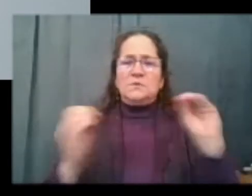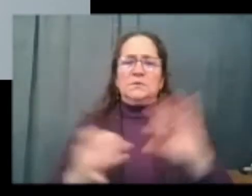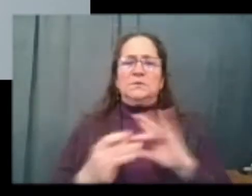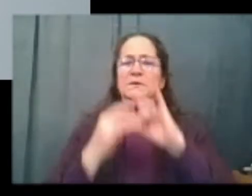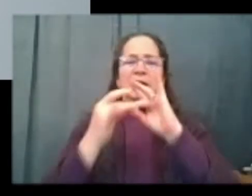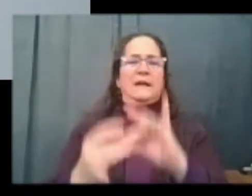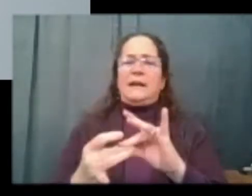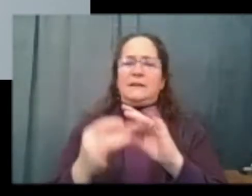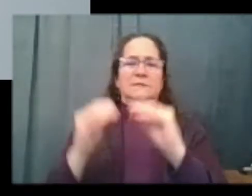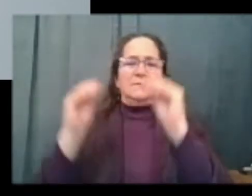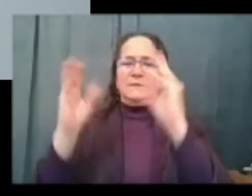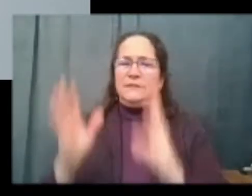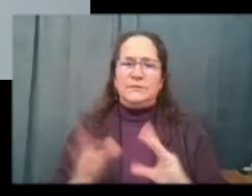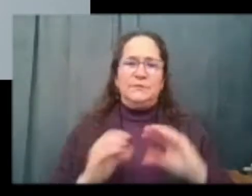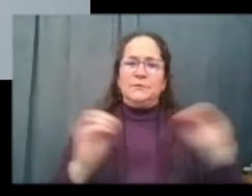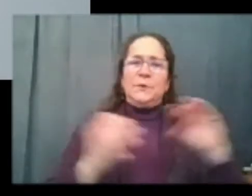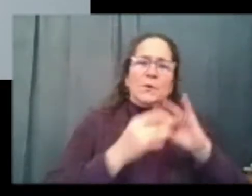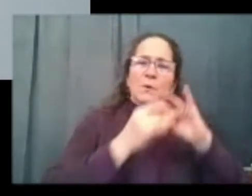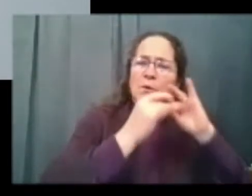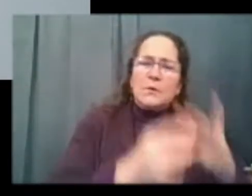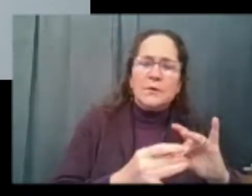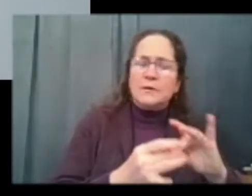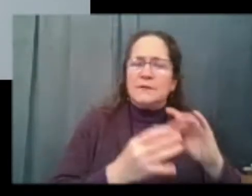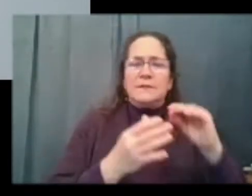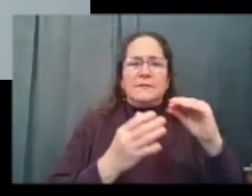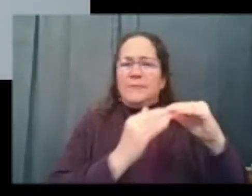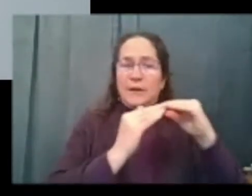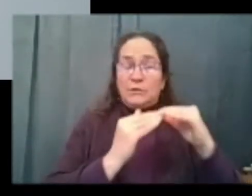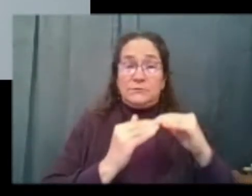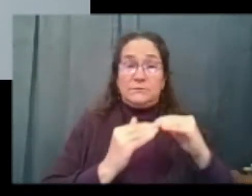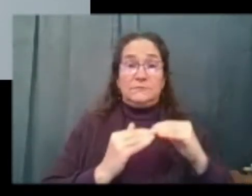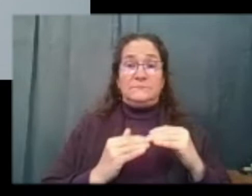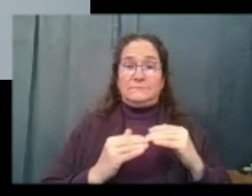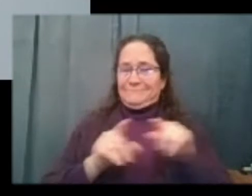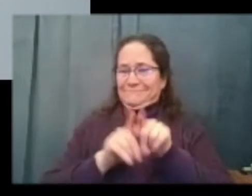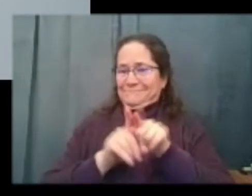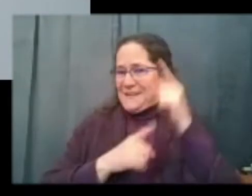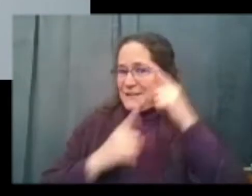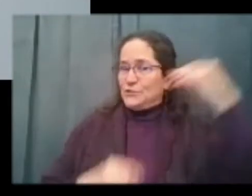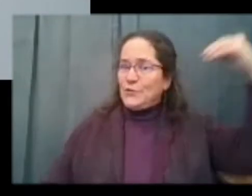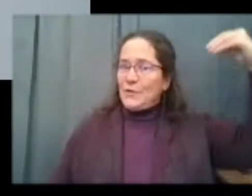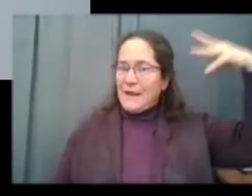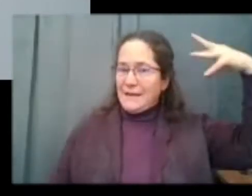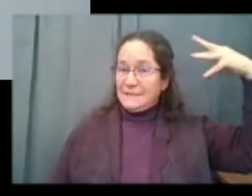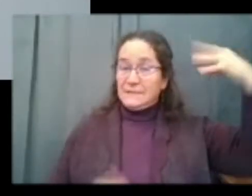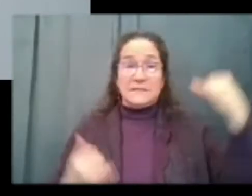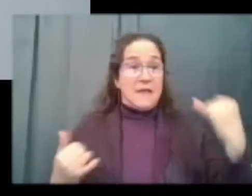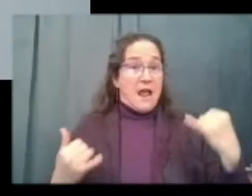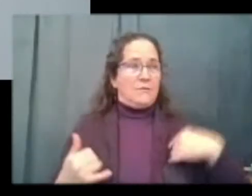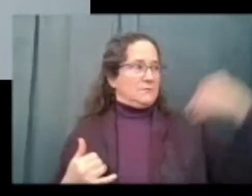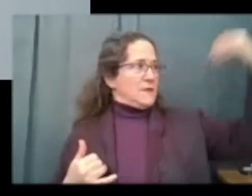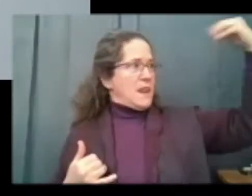So right now I'm in an environment where it's well lit. I've got a solid black shirt and I've